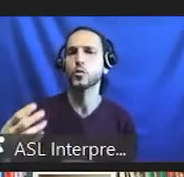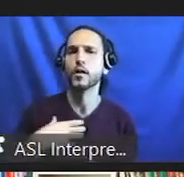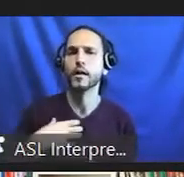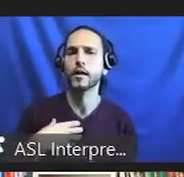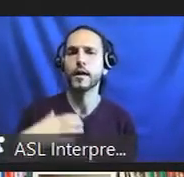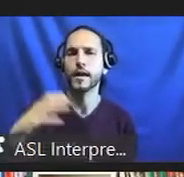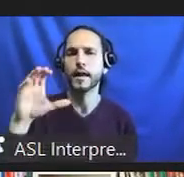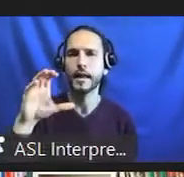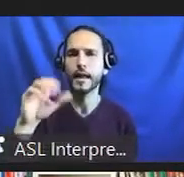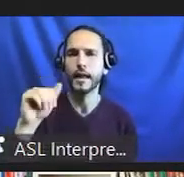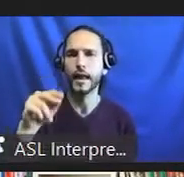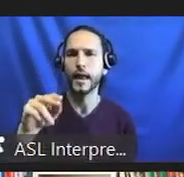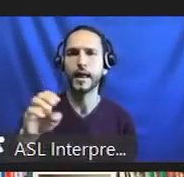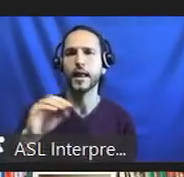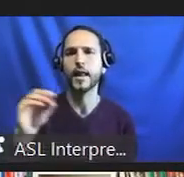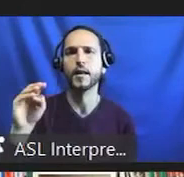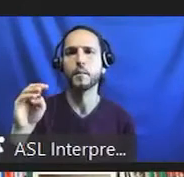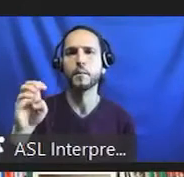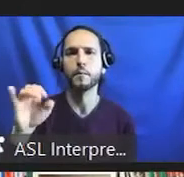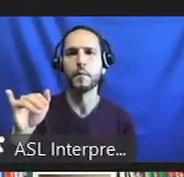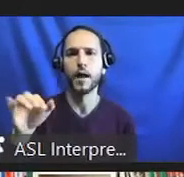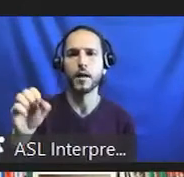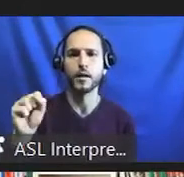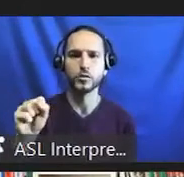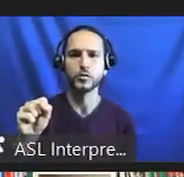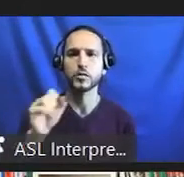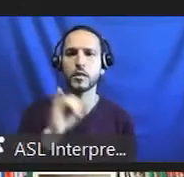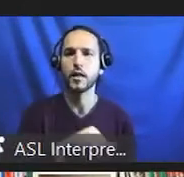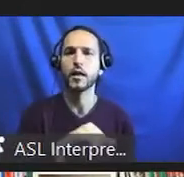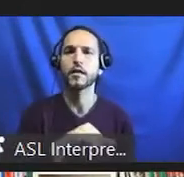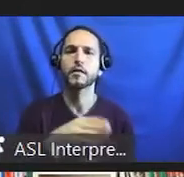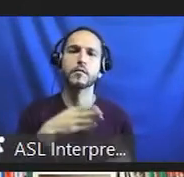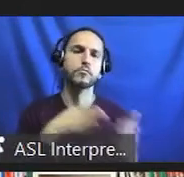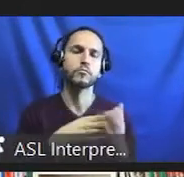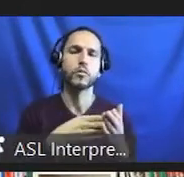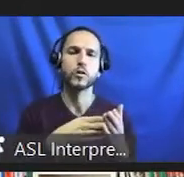so the case is called Kane versus Zoom Video Communications.